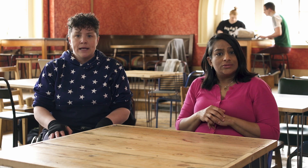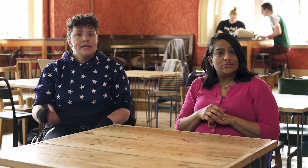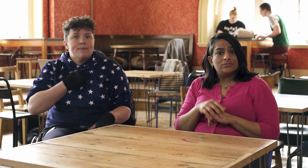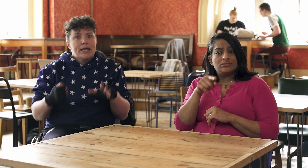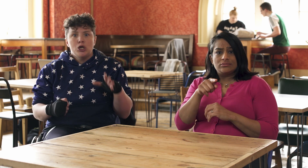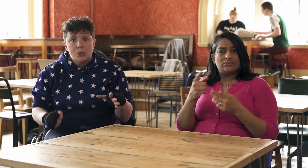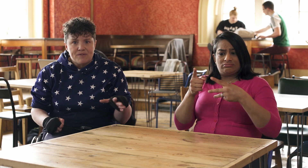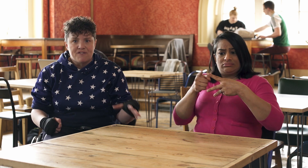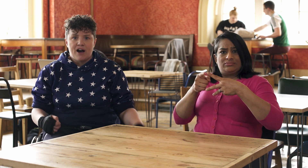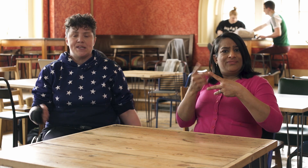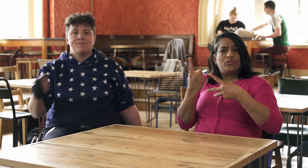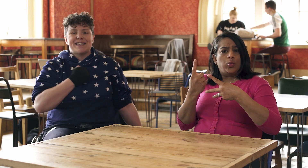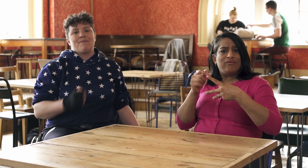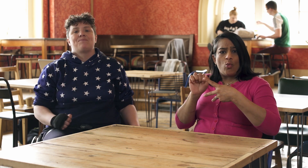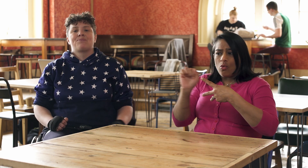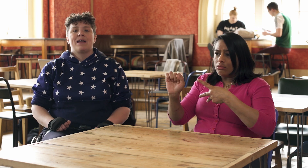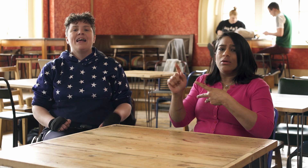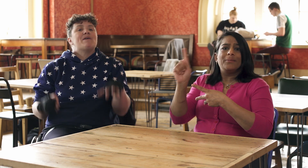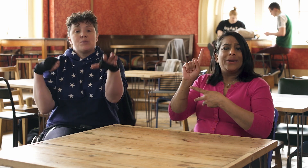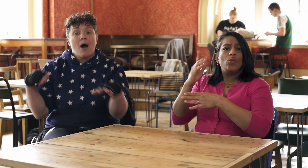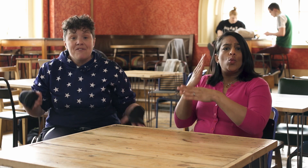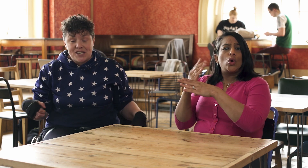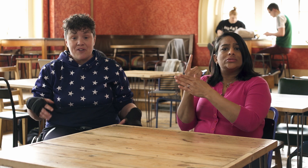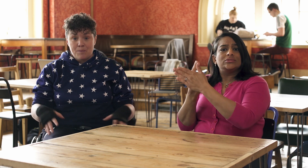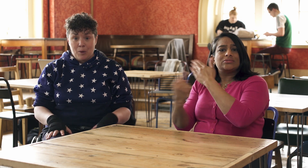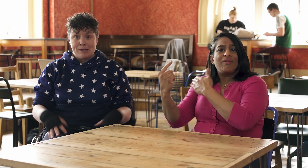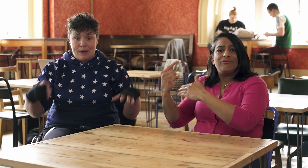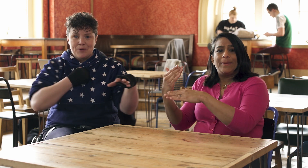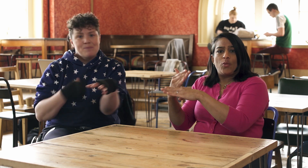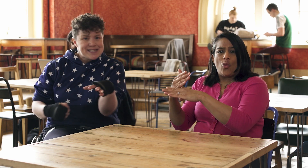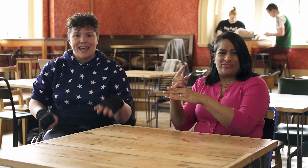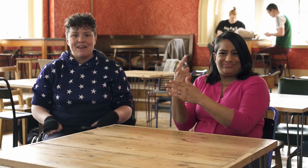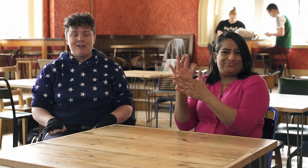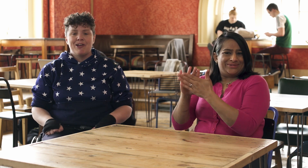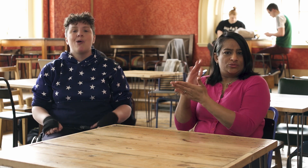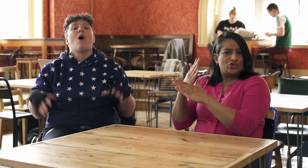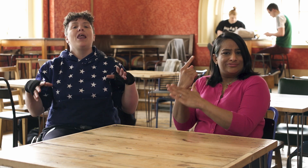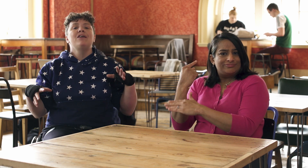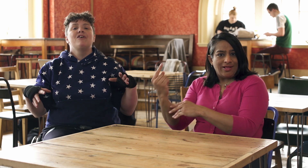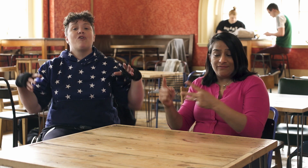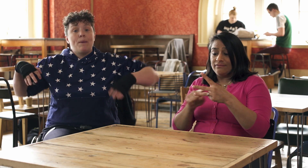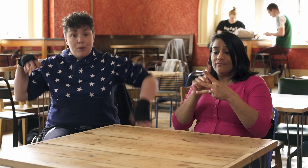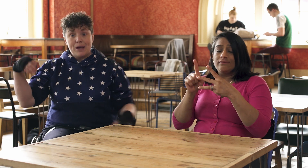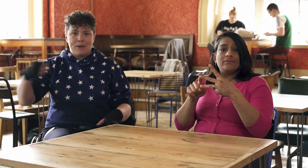to make use of the fund. biscuit There is one for self-employed people, biscuit one for employed people,